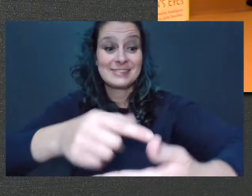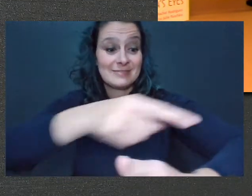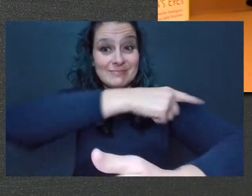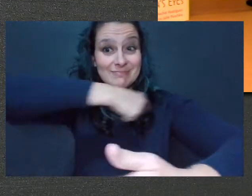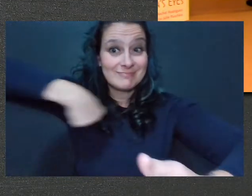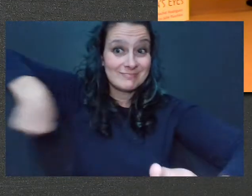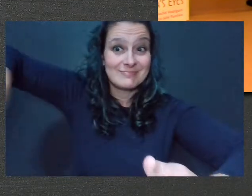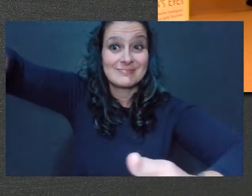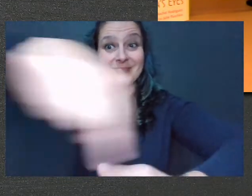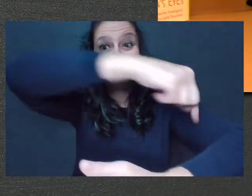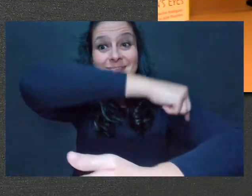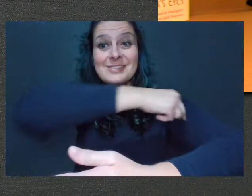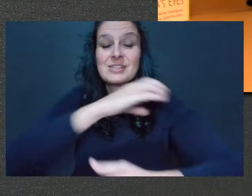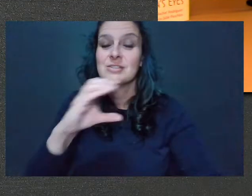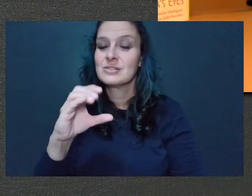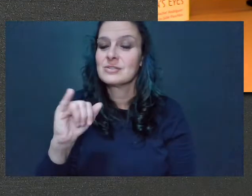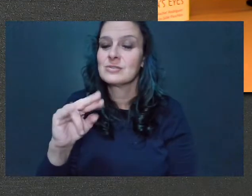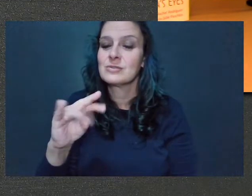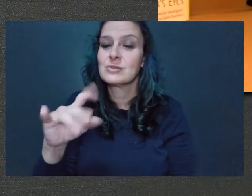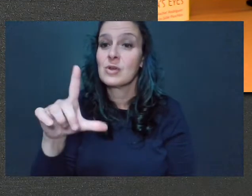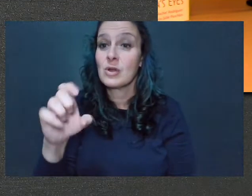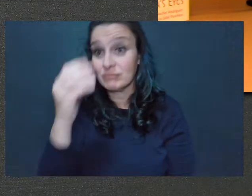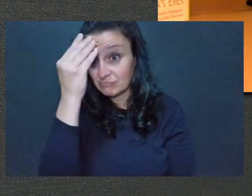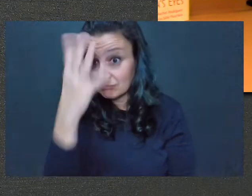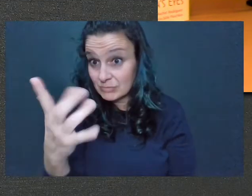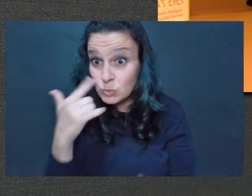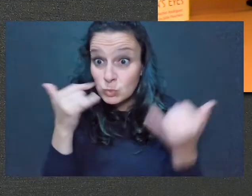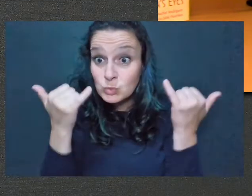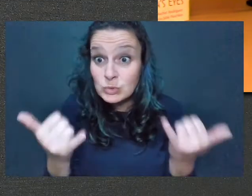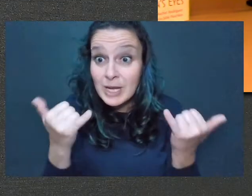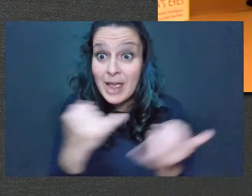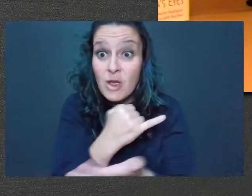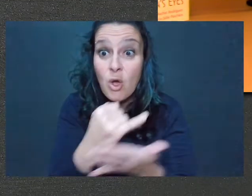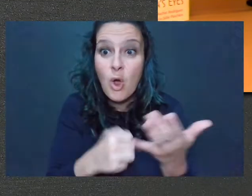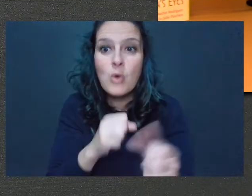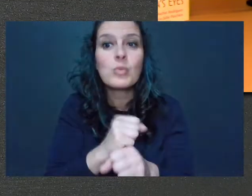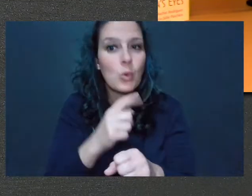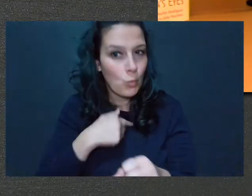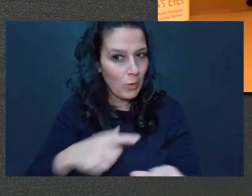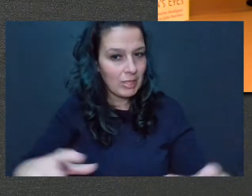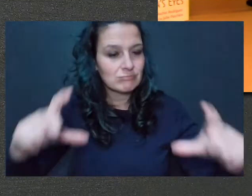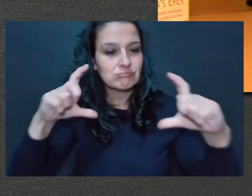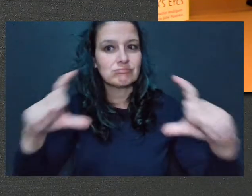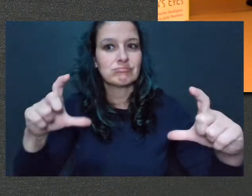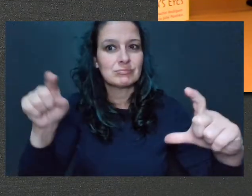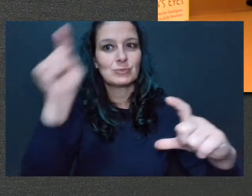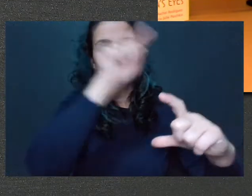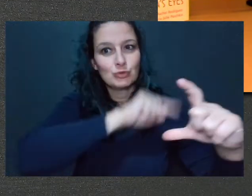This is a big circle. We're gonna make a very big circle for our artwork today. Are you ready to begin?